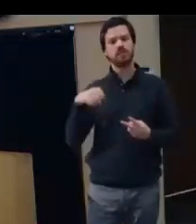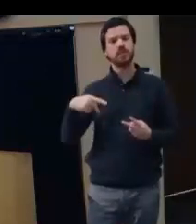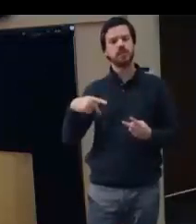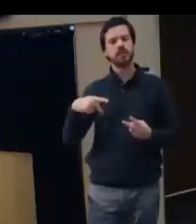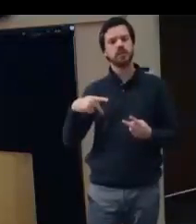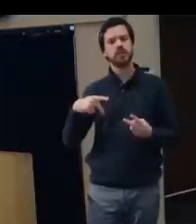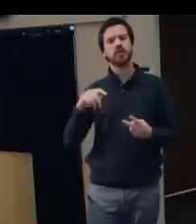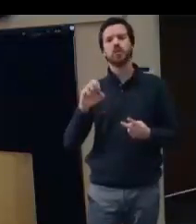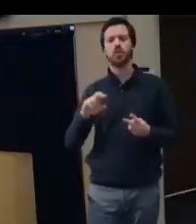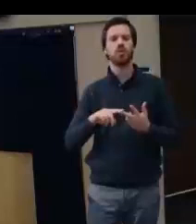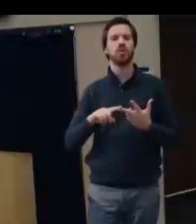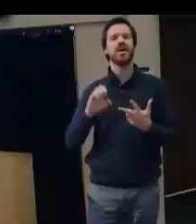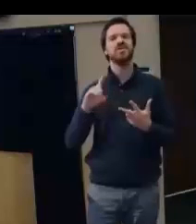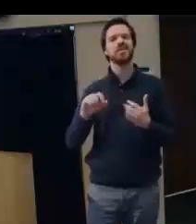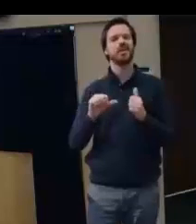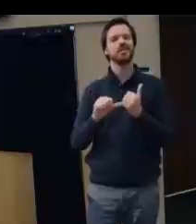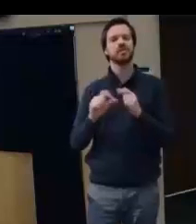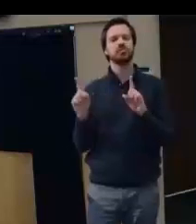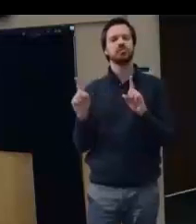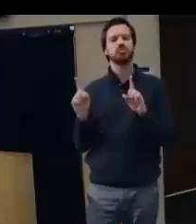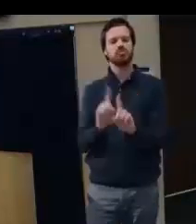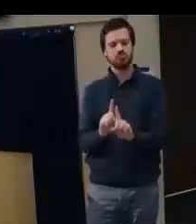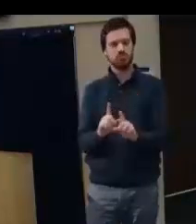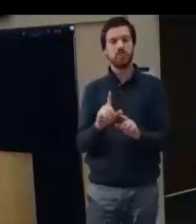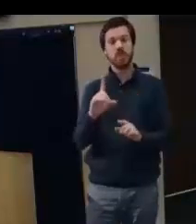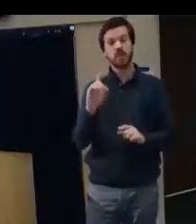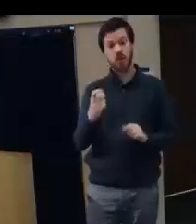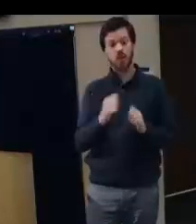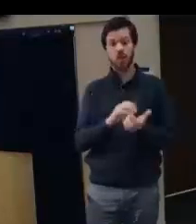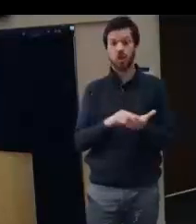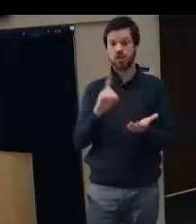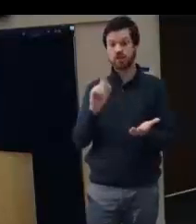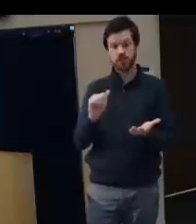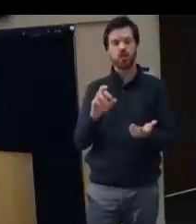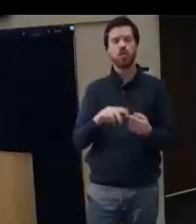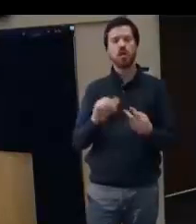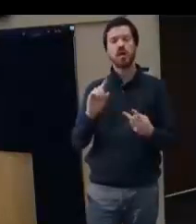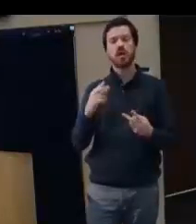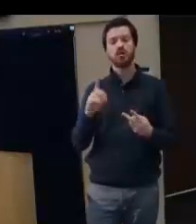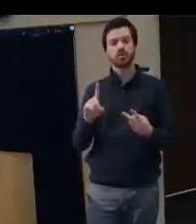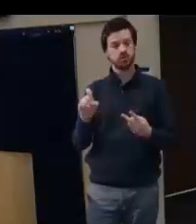education plan or educational assistant were you ever diagnosed with a learning disability or ADHD